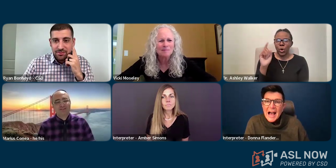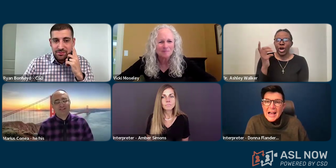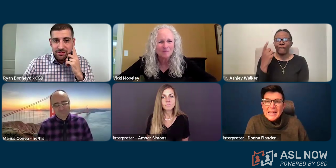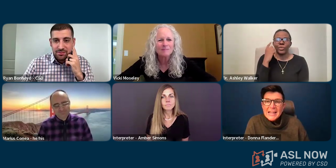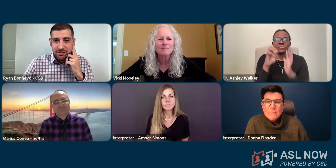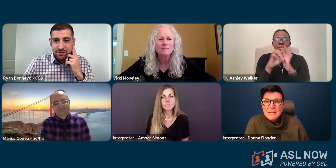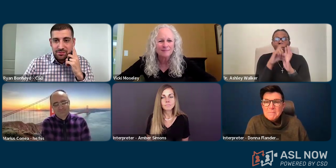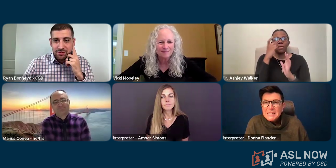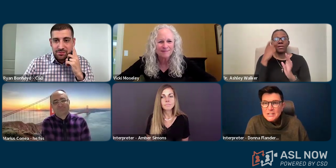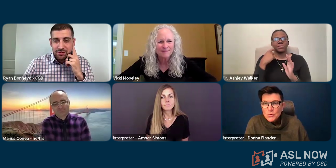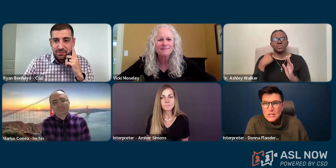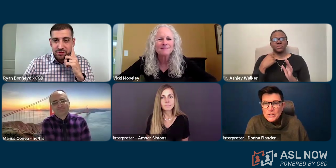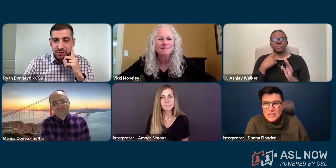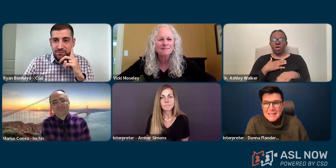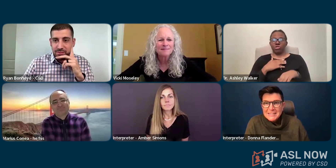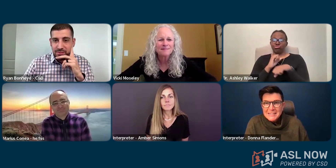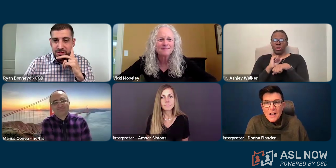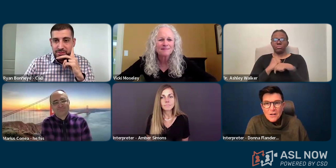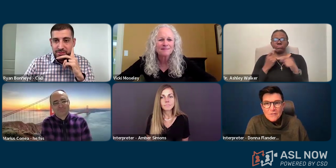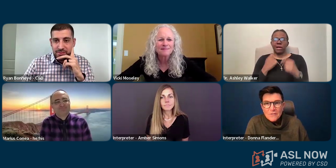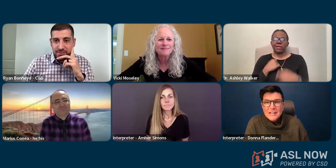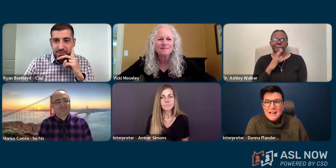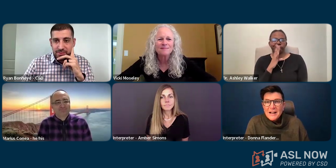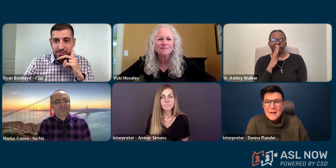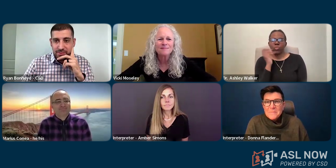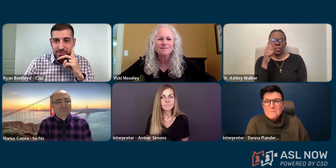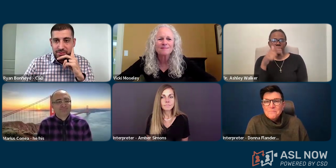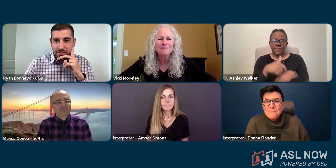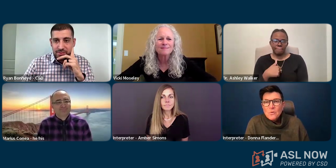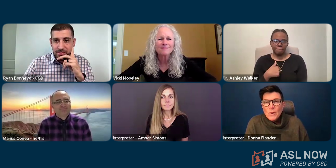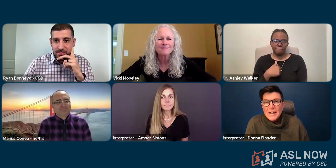Yeah, I have been in many situations myself